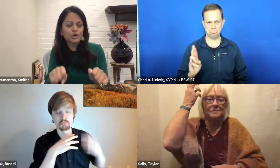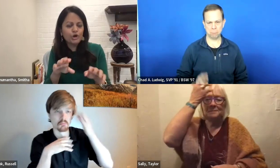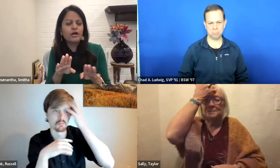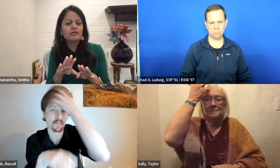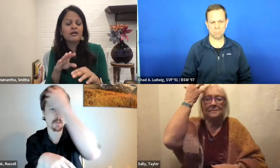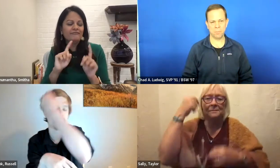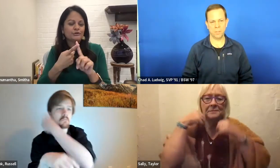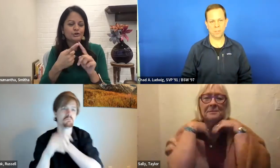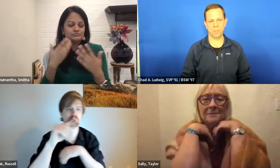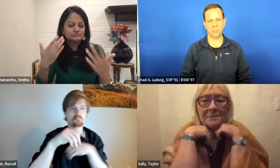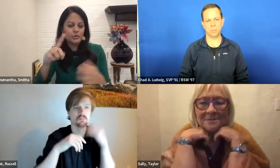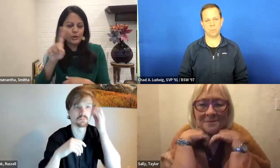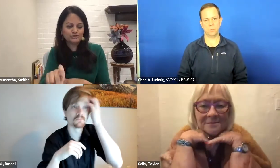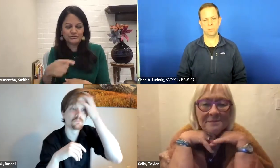Would you mind if I started? This is Russell.